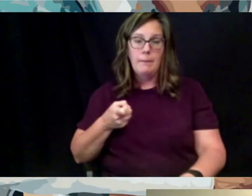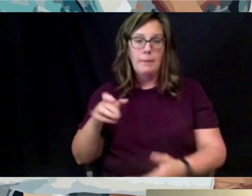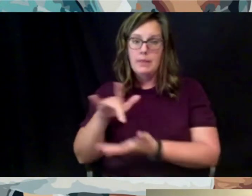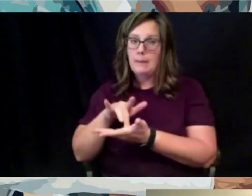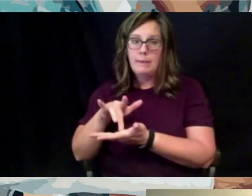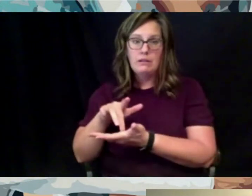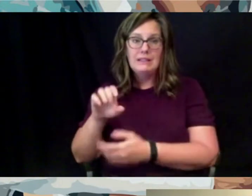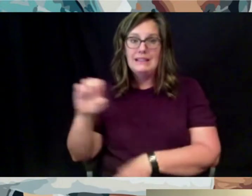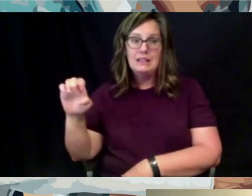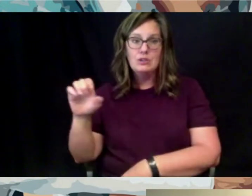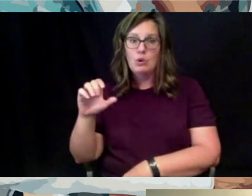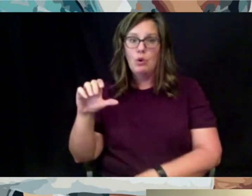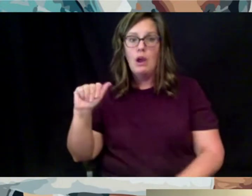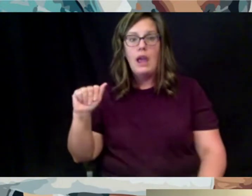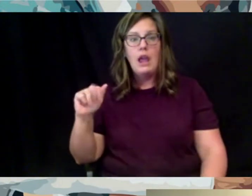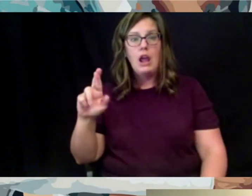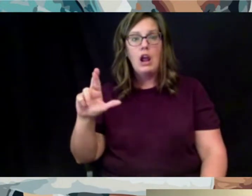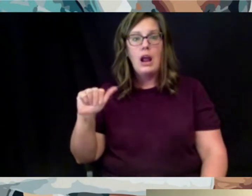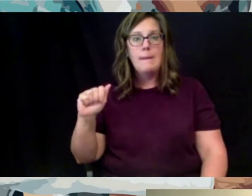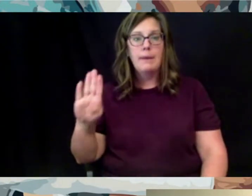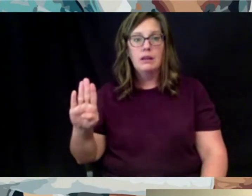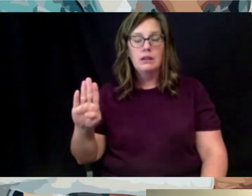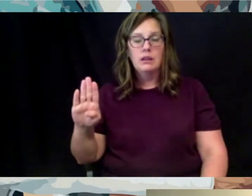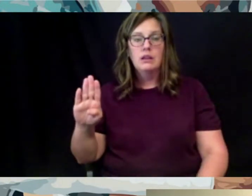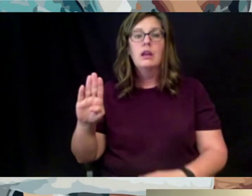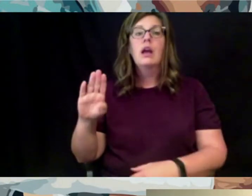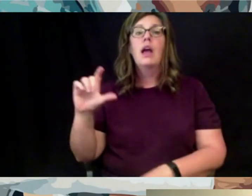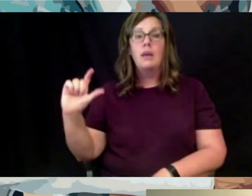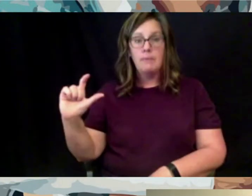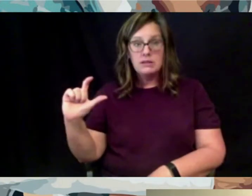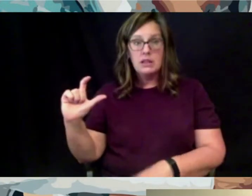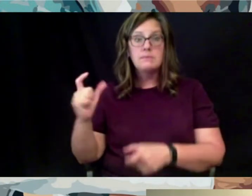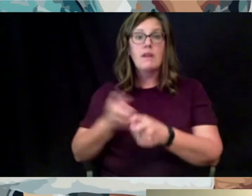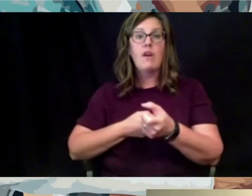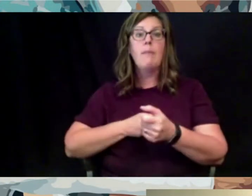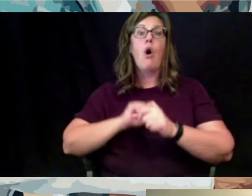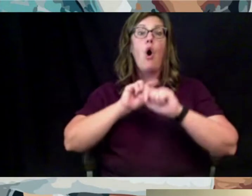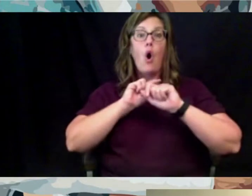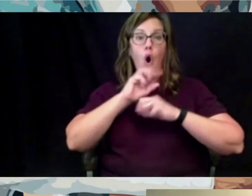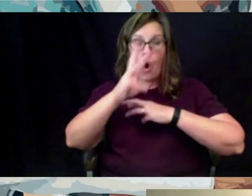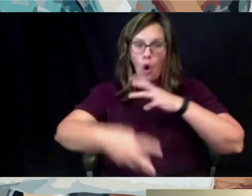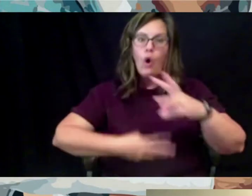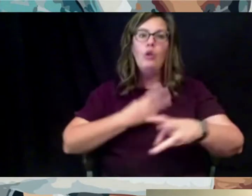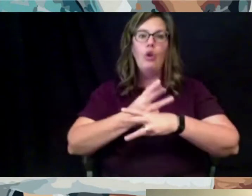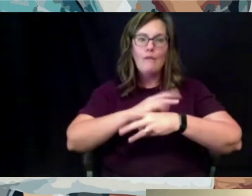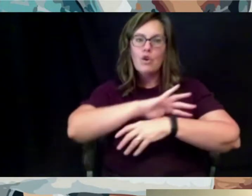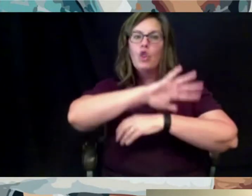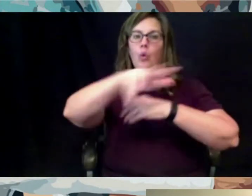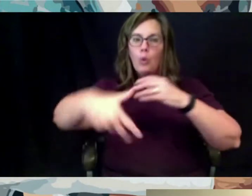every corner of the world uh muslims look like all kinds of folks every person on the screen